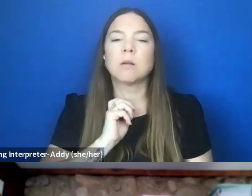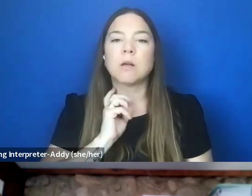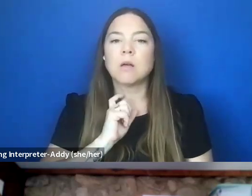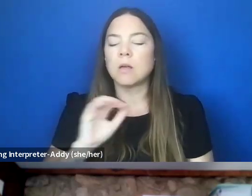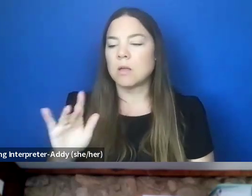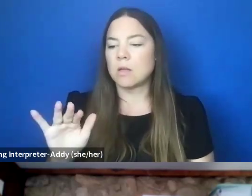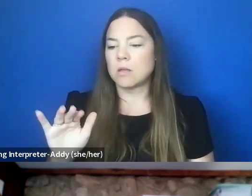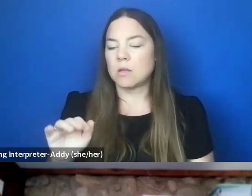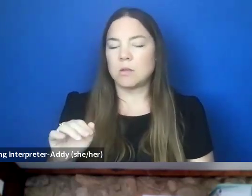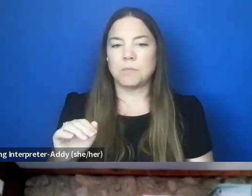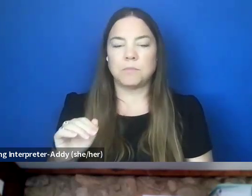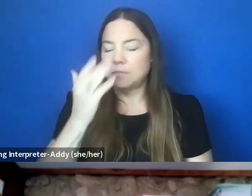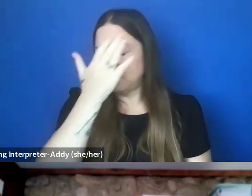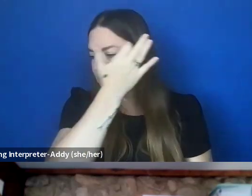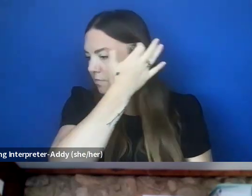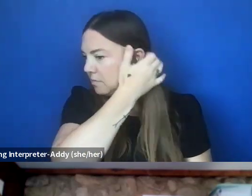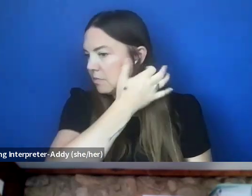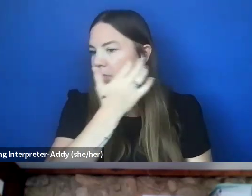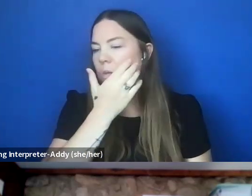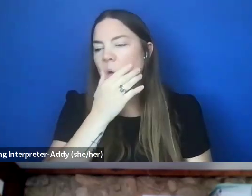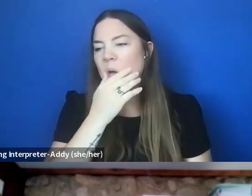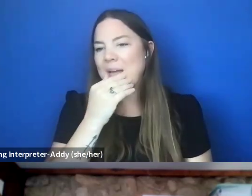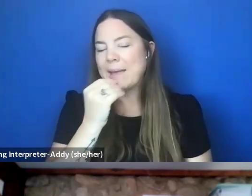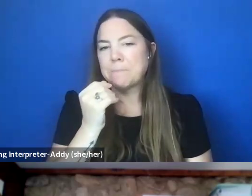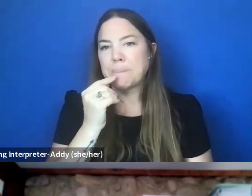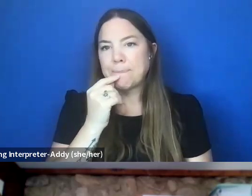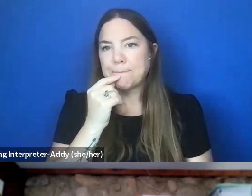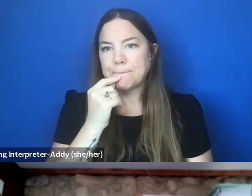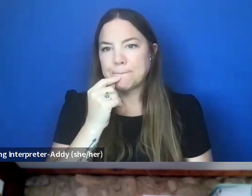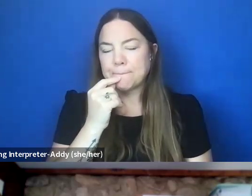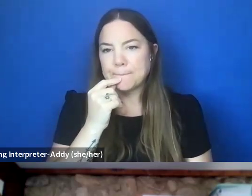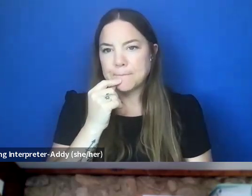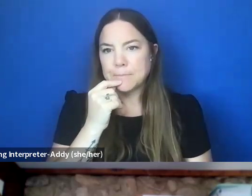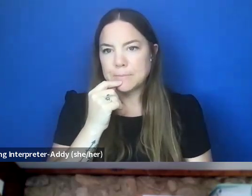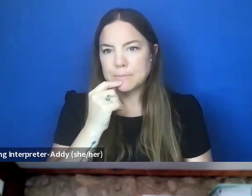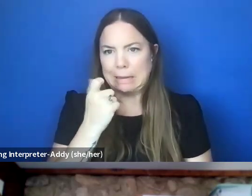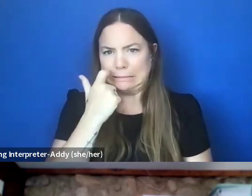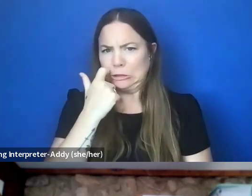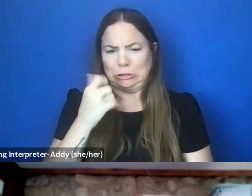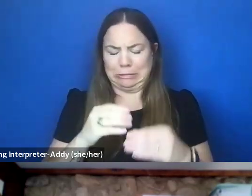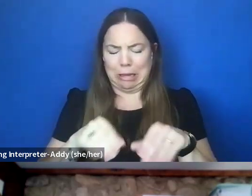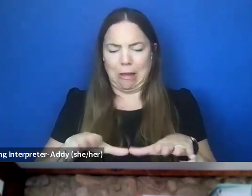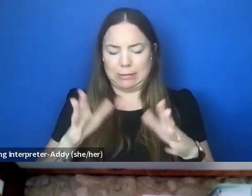Don Dew: during Don Dew: I just. Don Dew: and I just. I just lost it, too, but I had it.